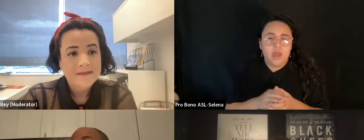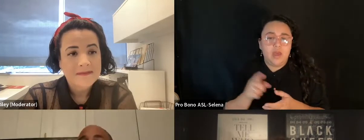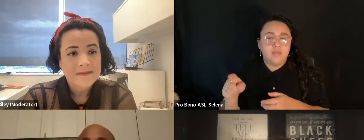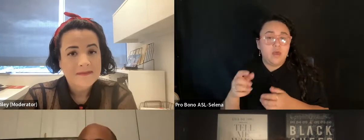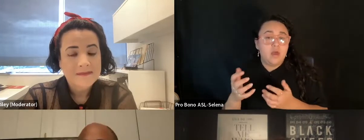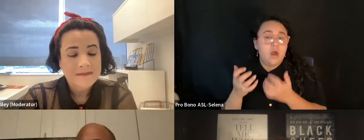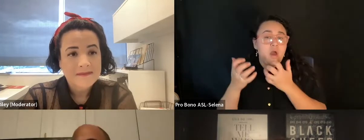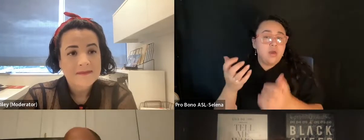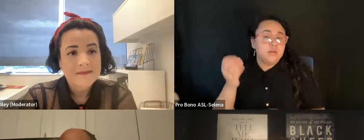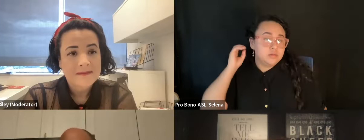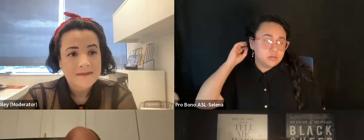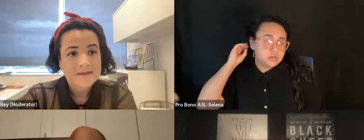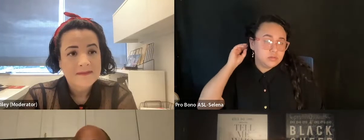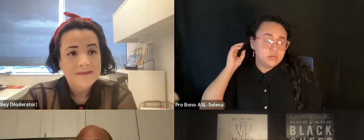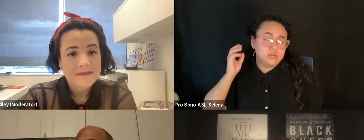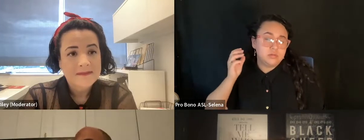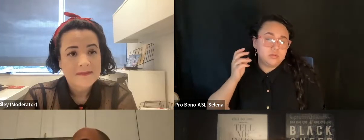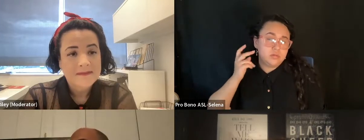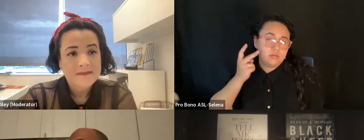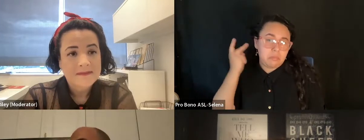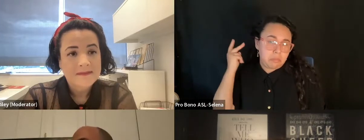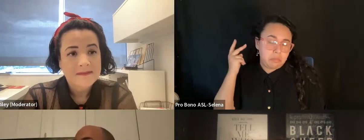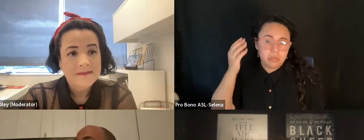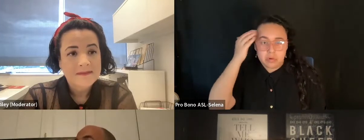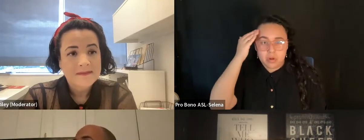the story in a completely different way.